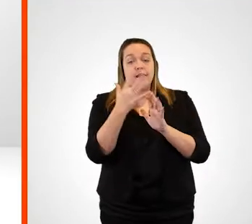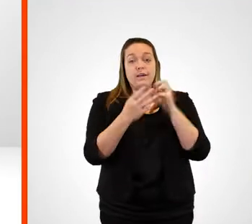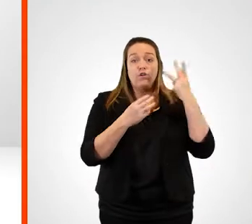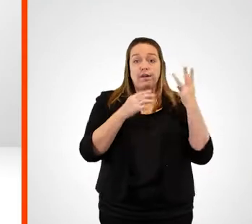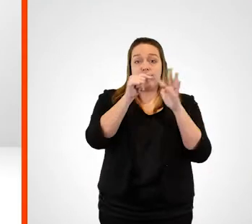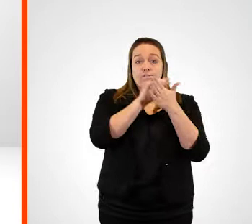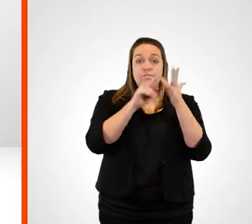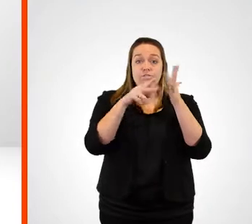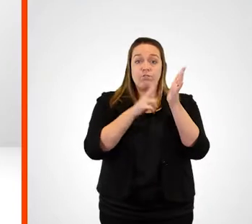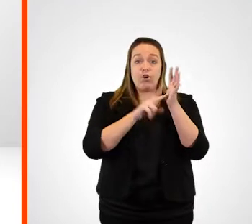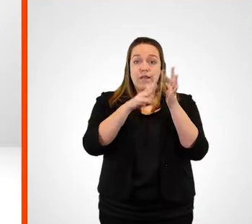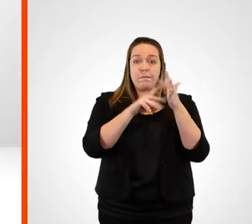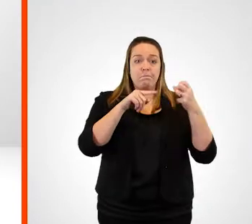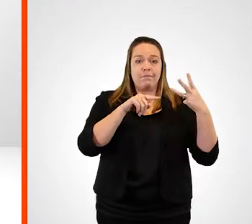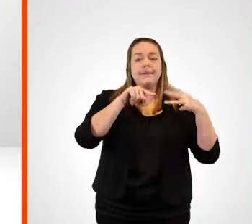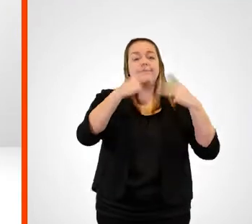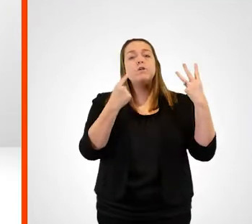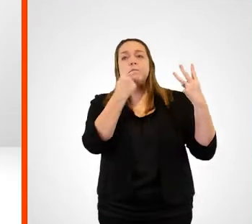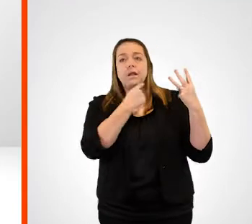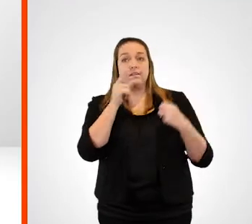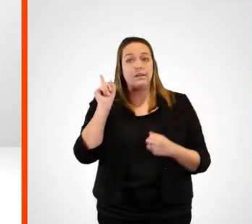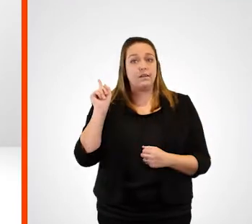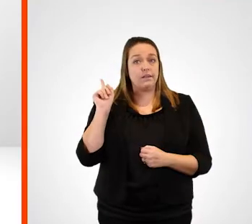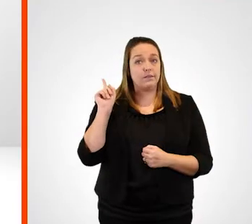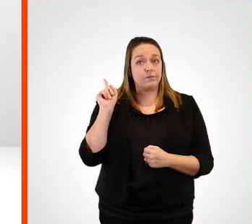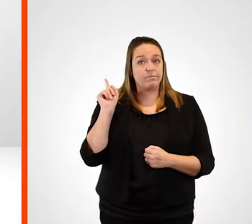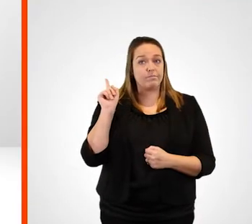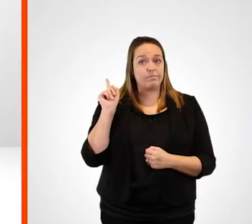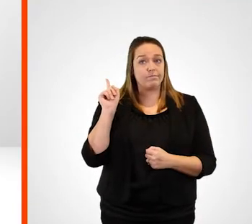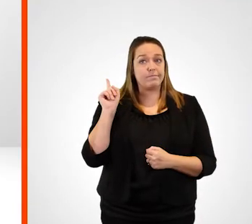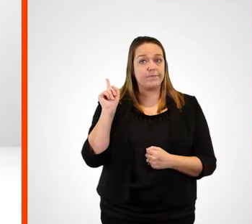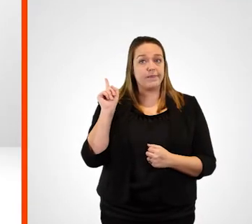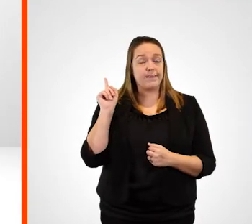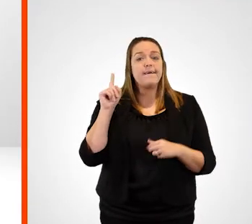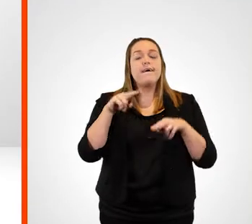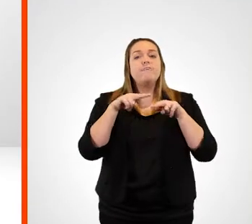are very different on the mouth, so again "f", "t" and "m".